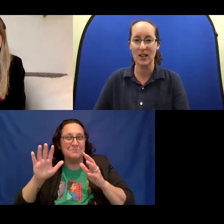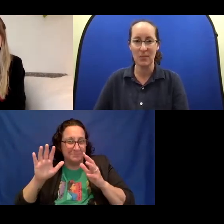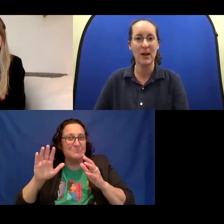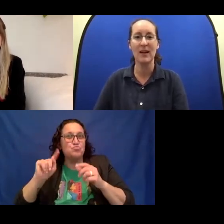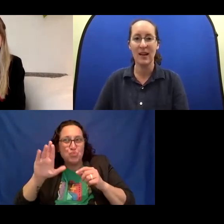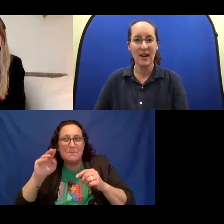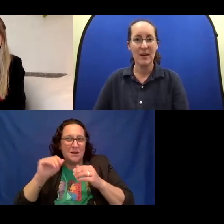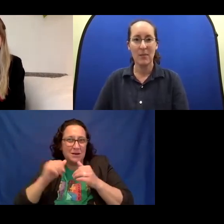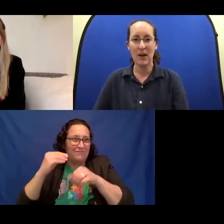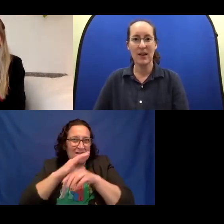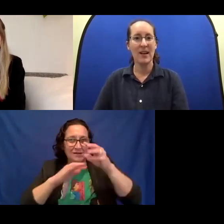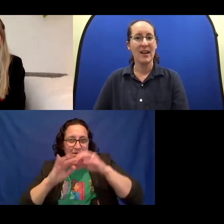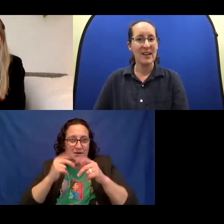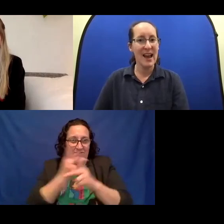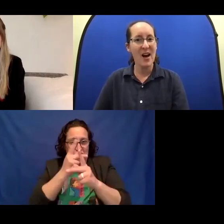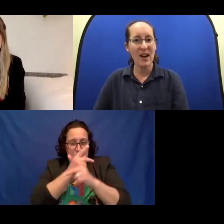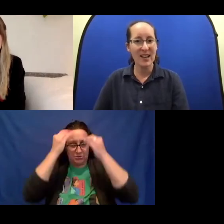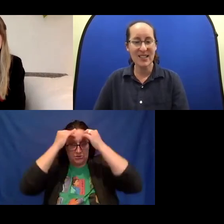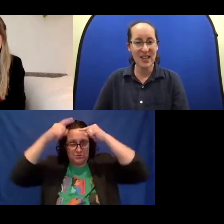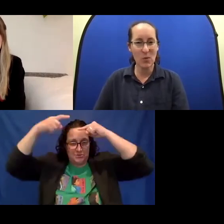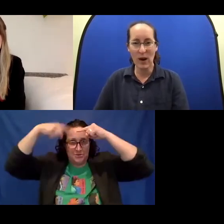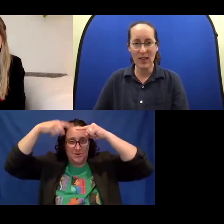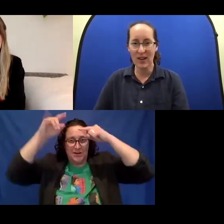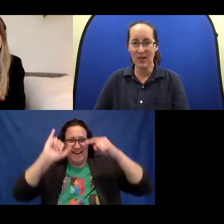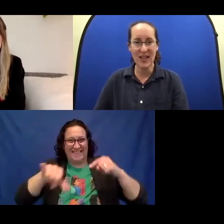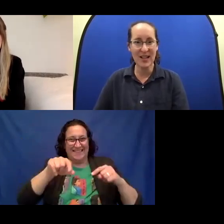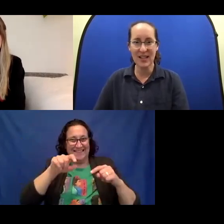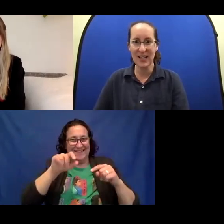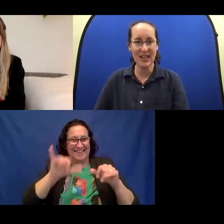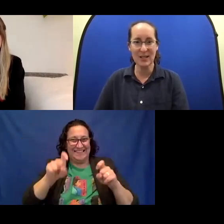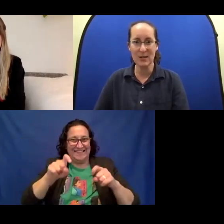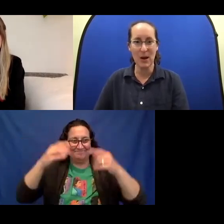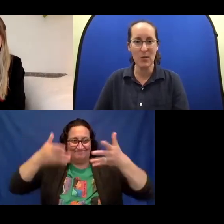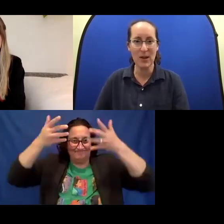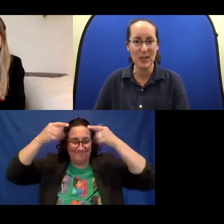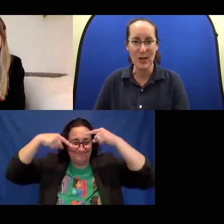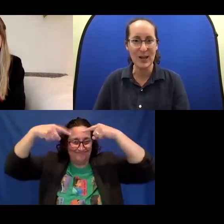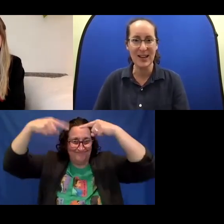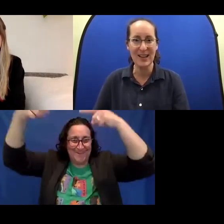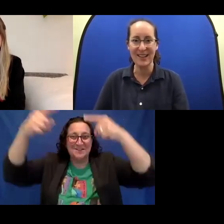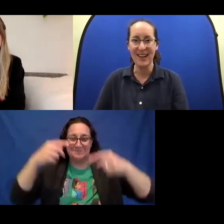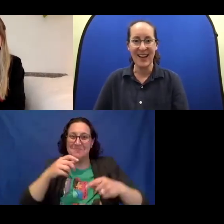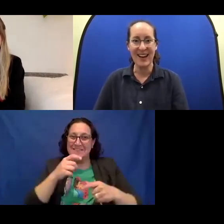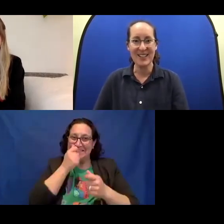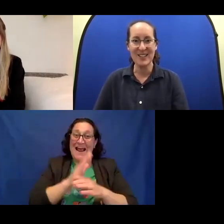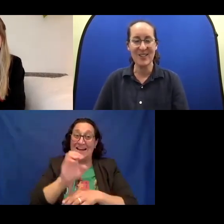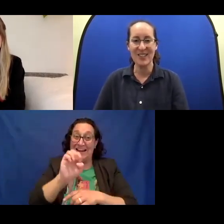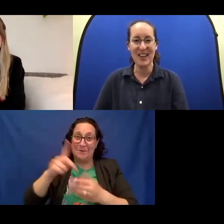but now I can see where they intersect and it gets my wheels turning and I start thinking